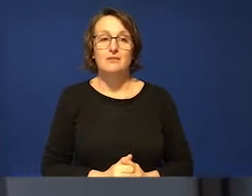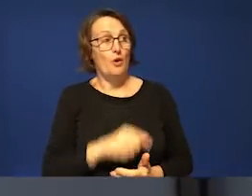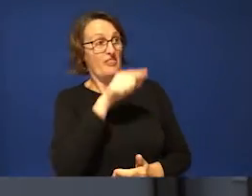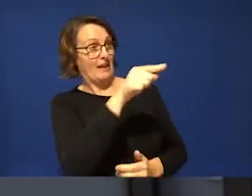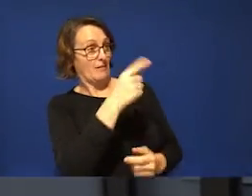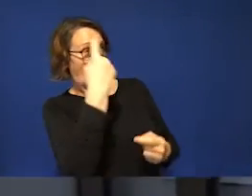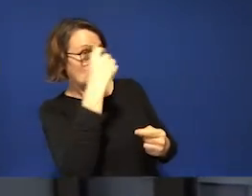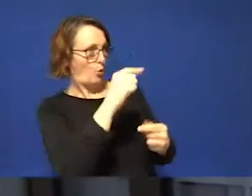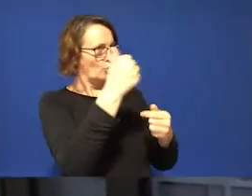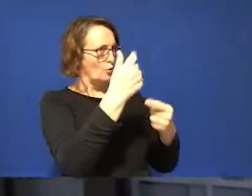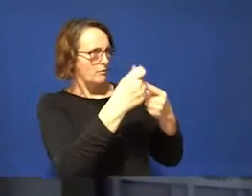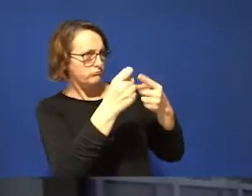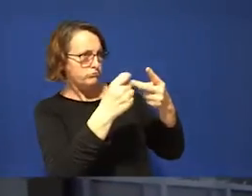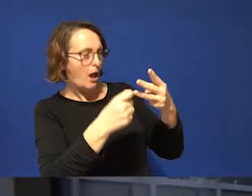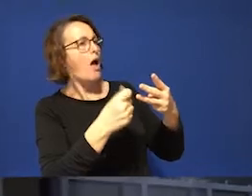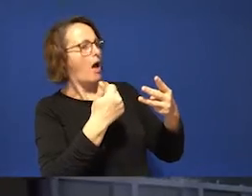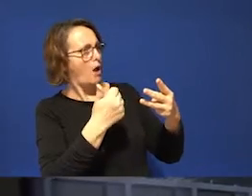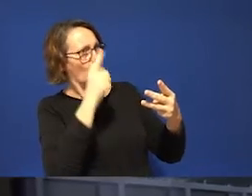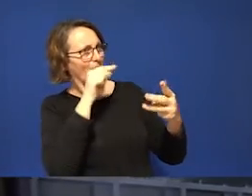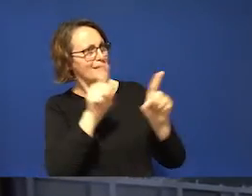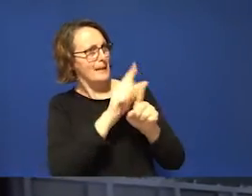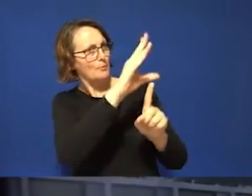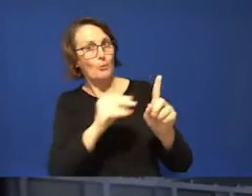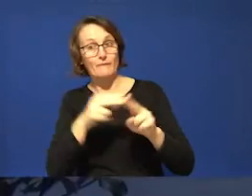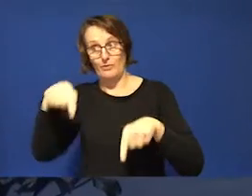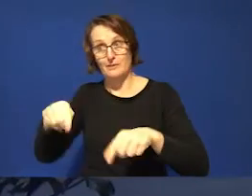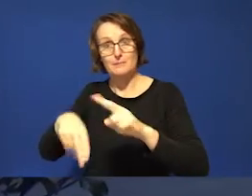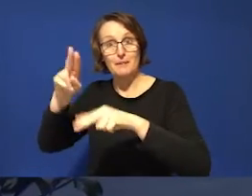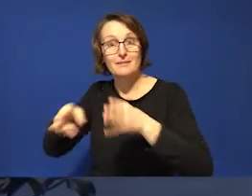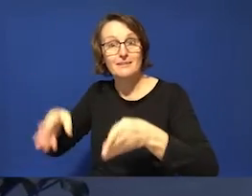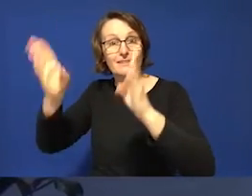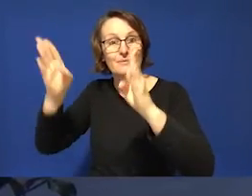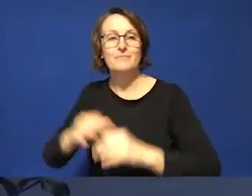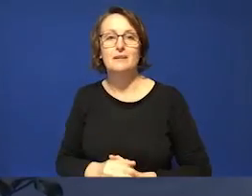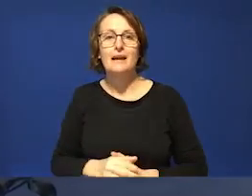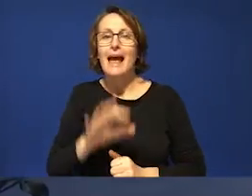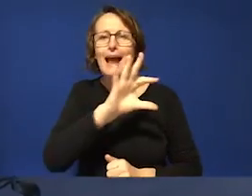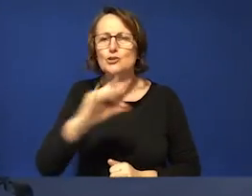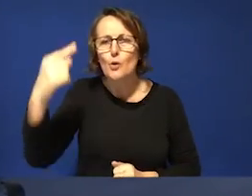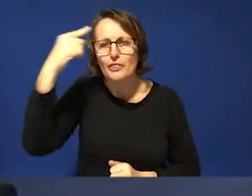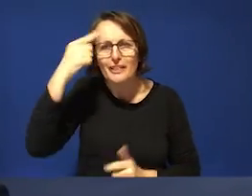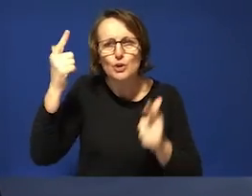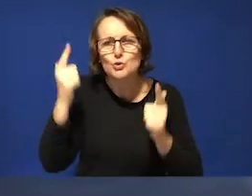in the concept of this building as well. So it's and then, like don't overcook it,